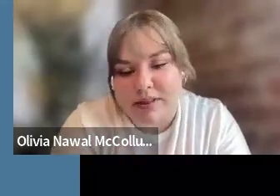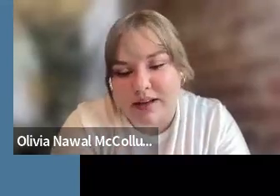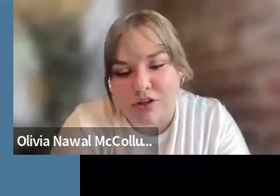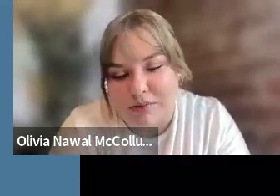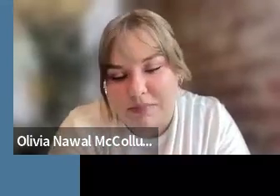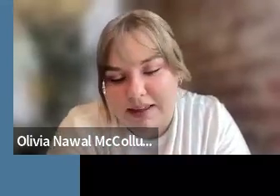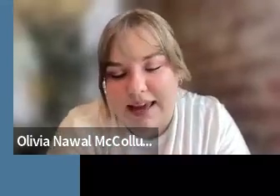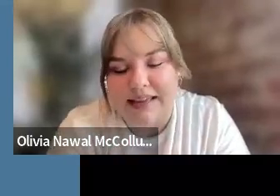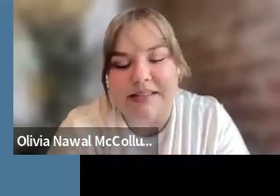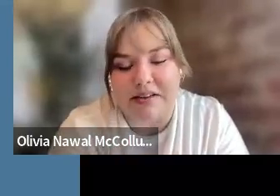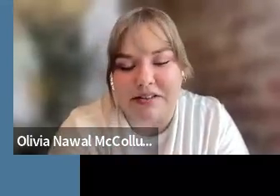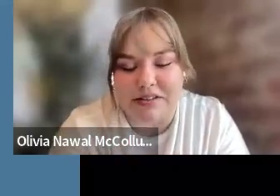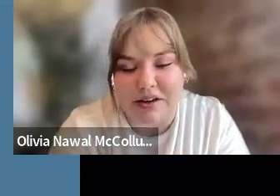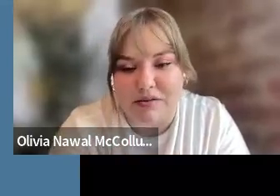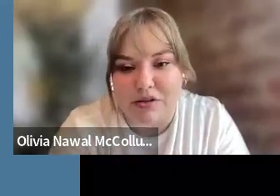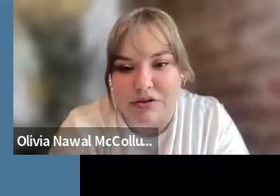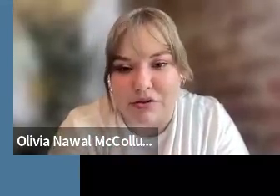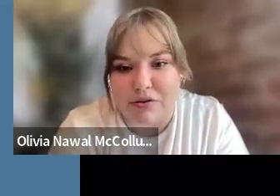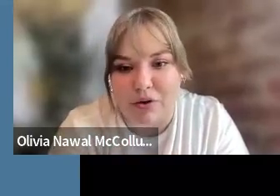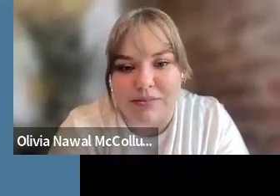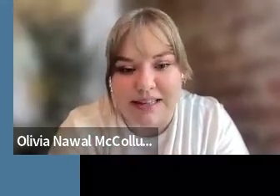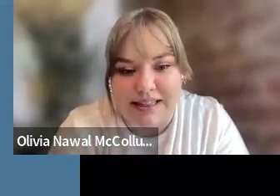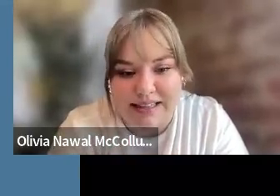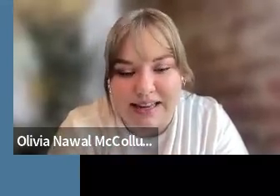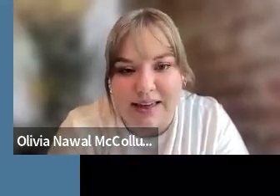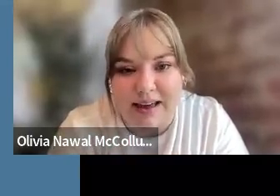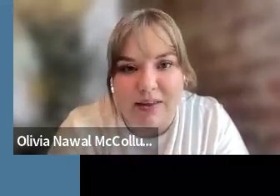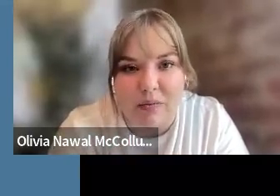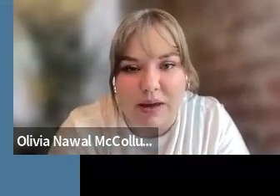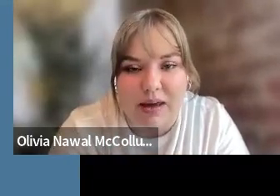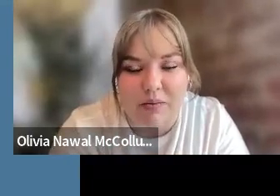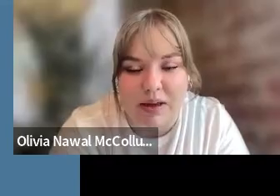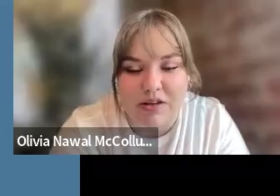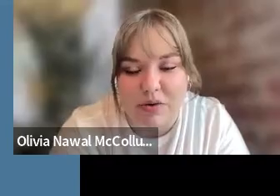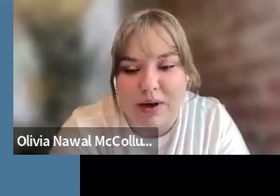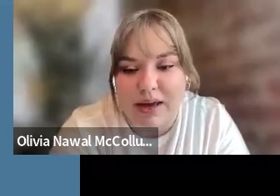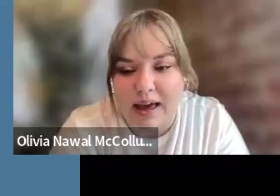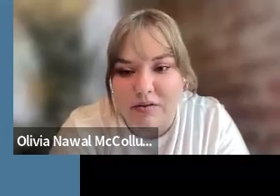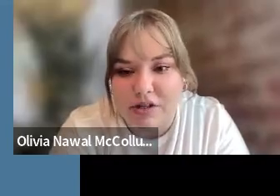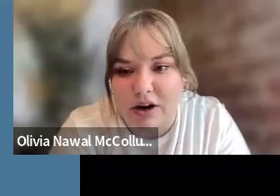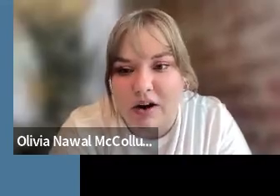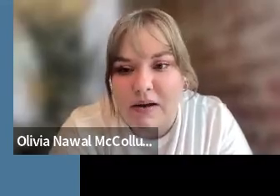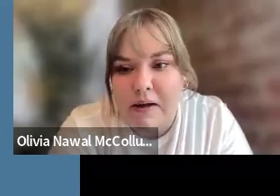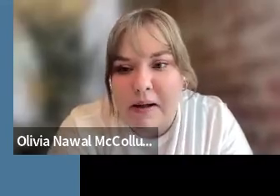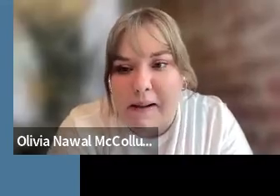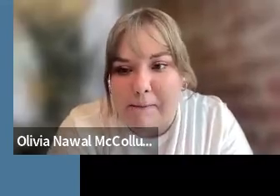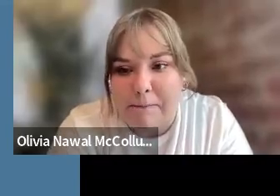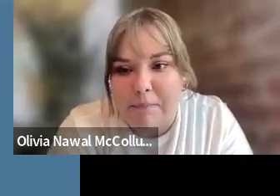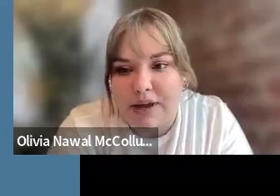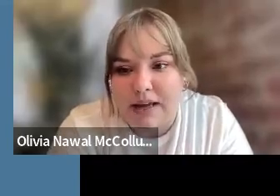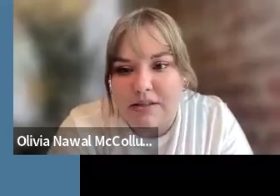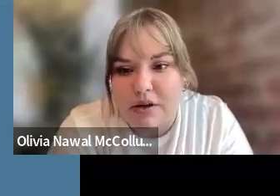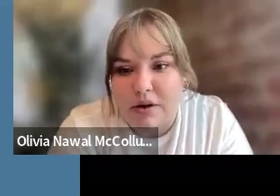making you feel as if you need to take a specific medication or you need to not take this or take that,